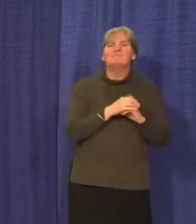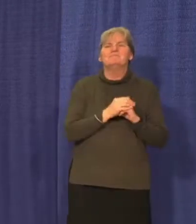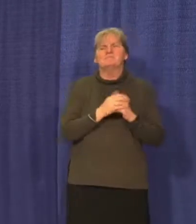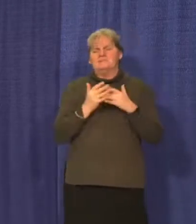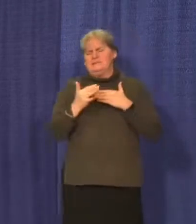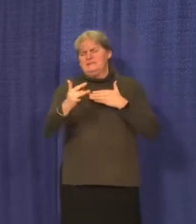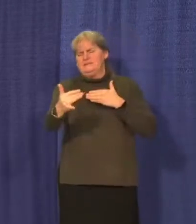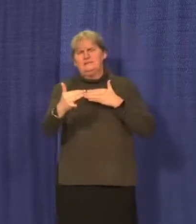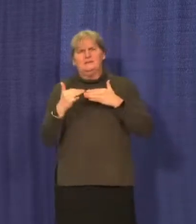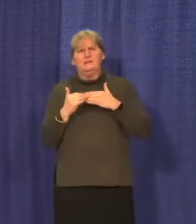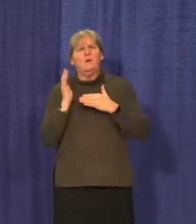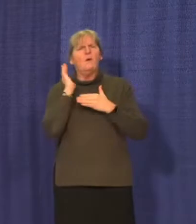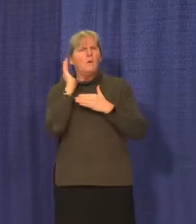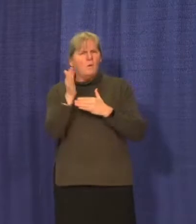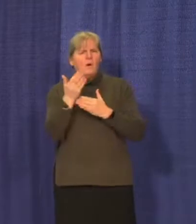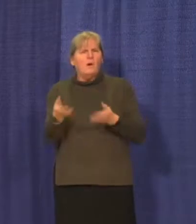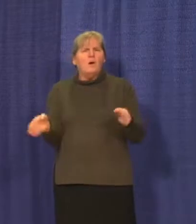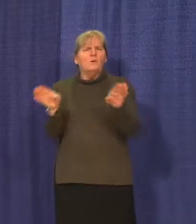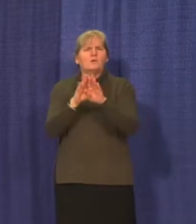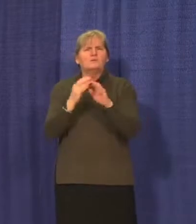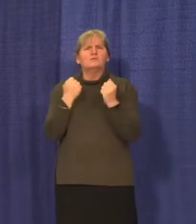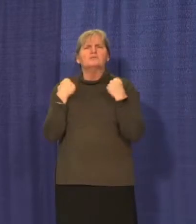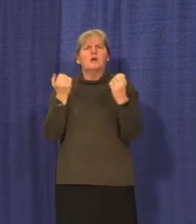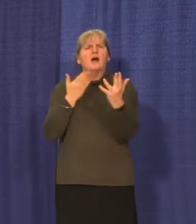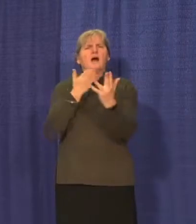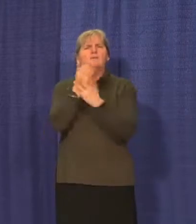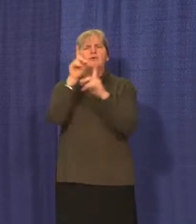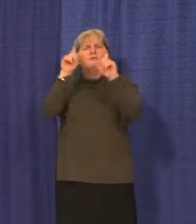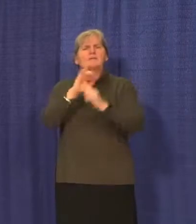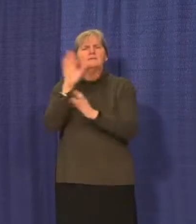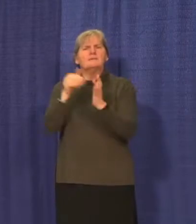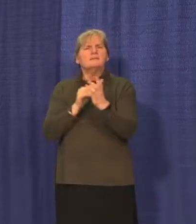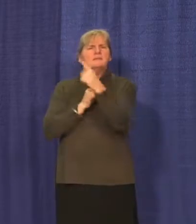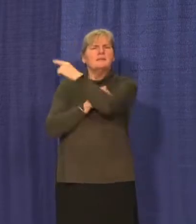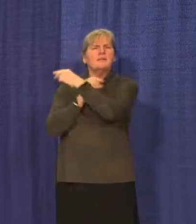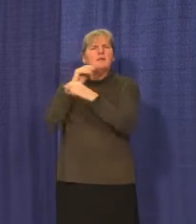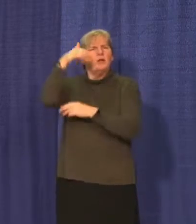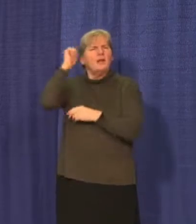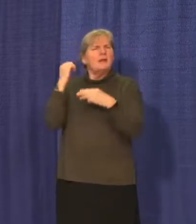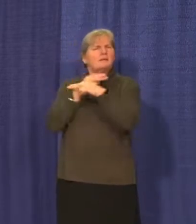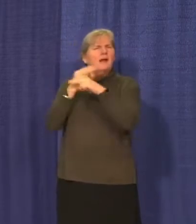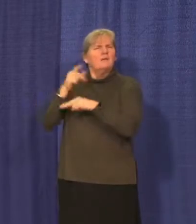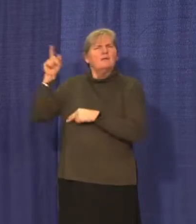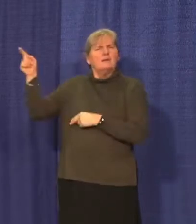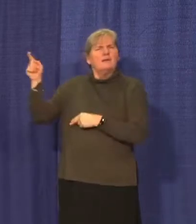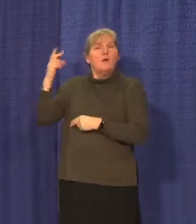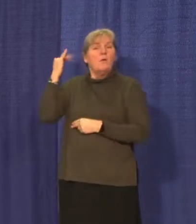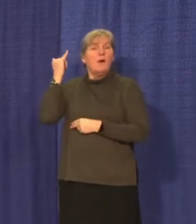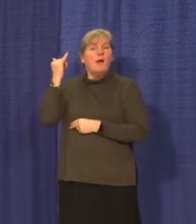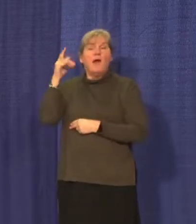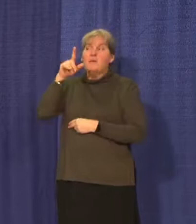In the coming days, we will be closing down the drive through testing centre on the Alaska Highway because the additional